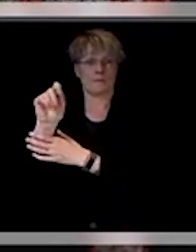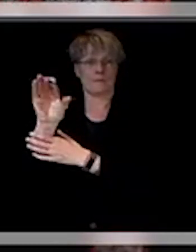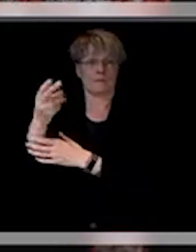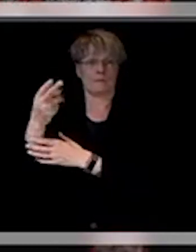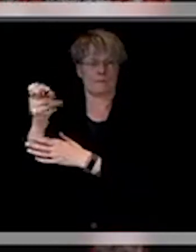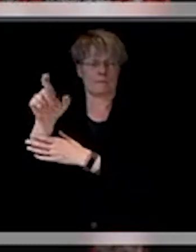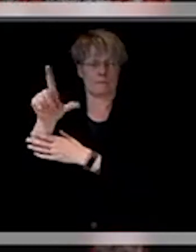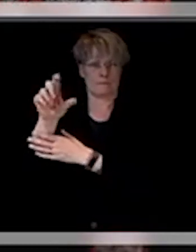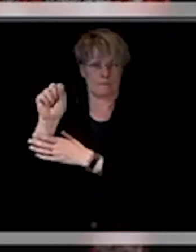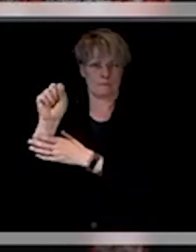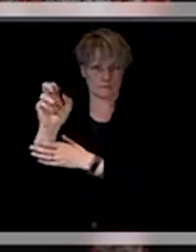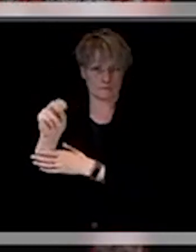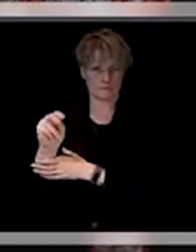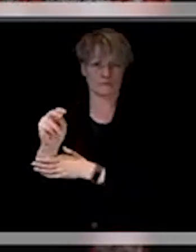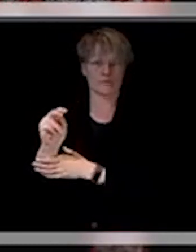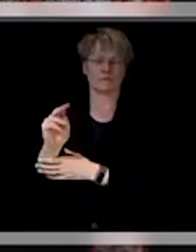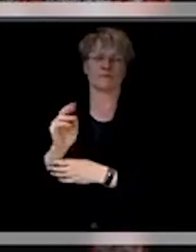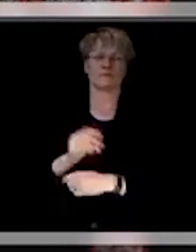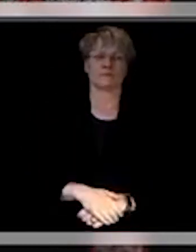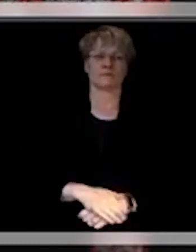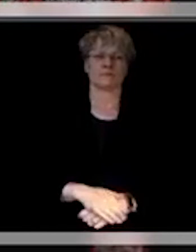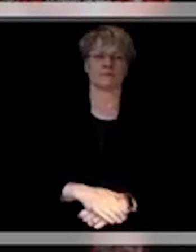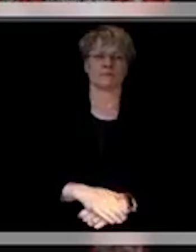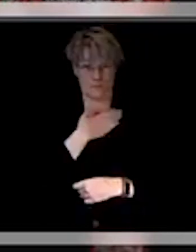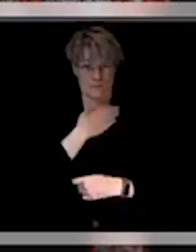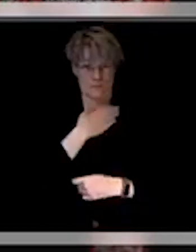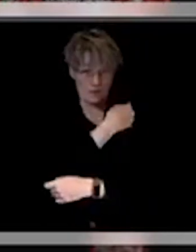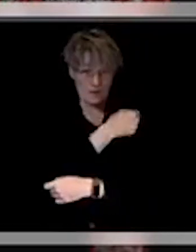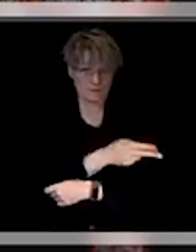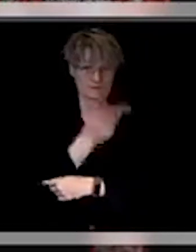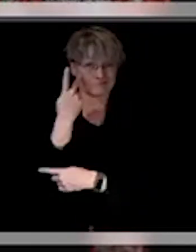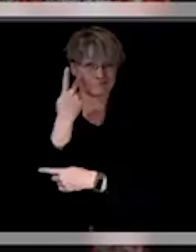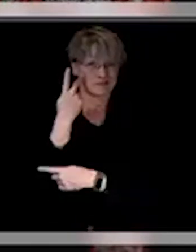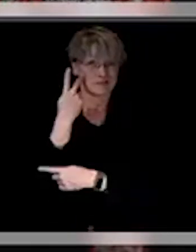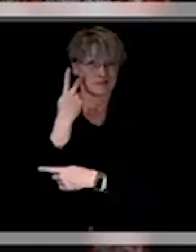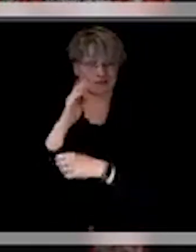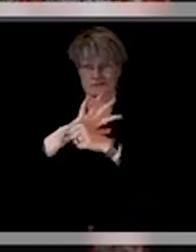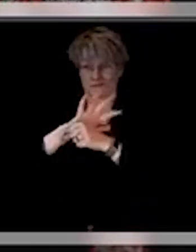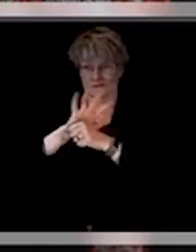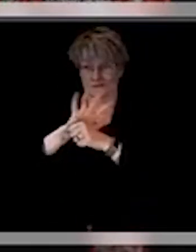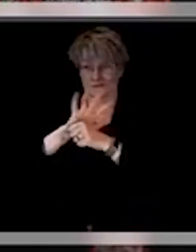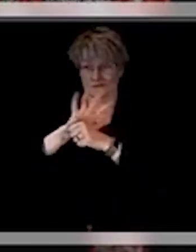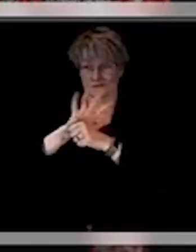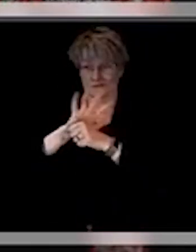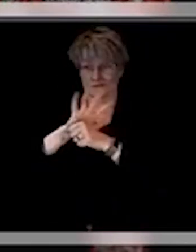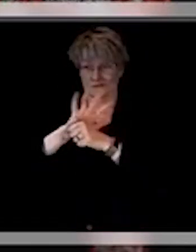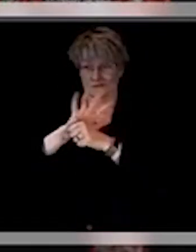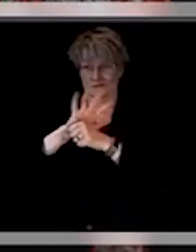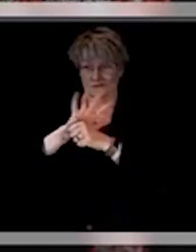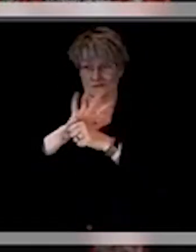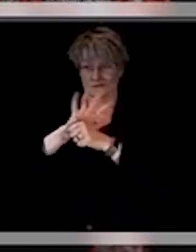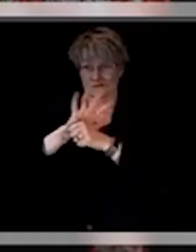the hospital, we have seen this virus and what it does to patients and it's worse. So,